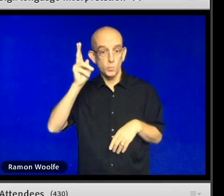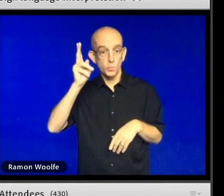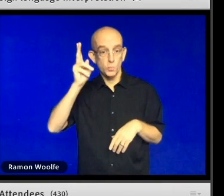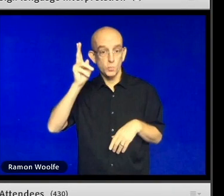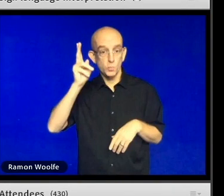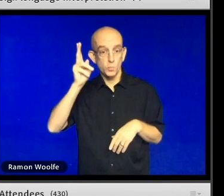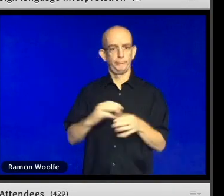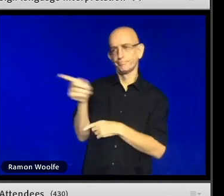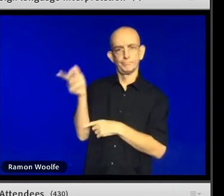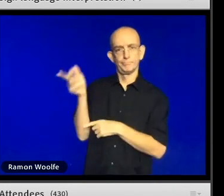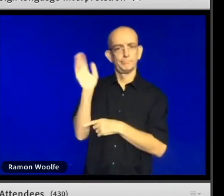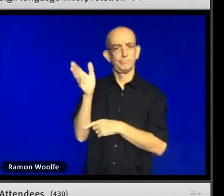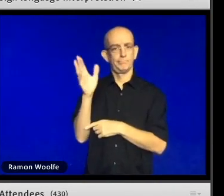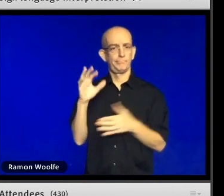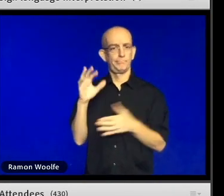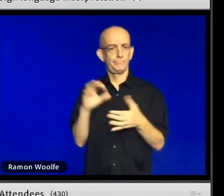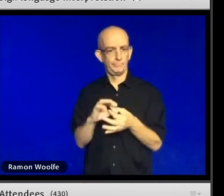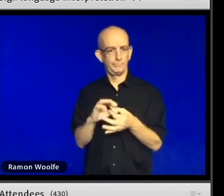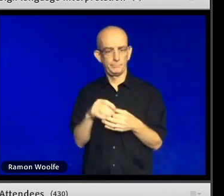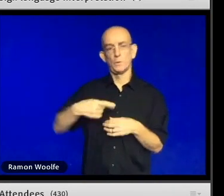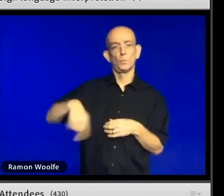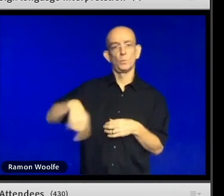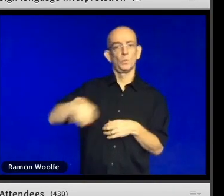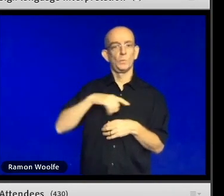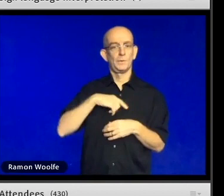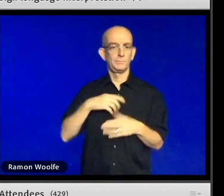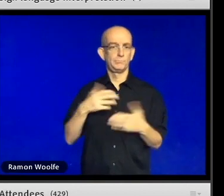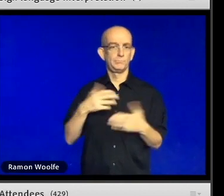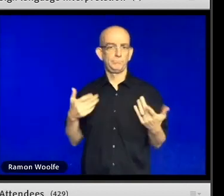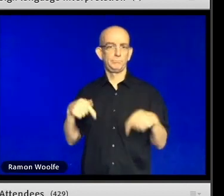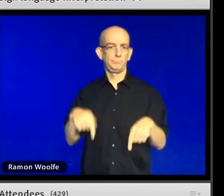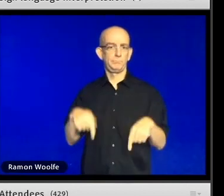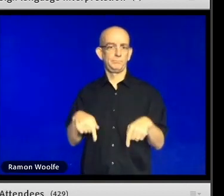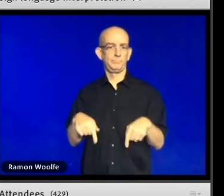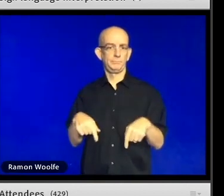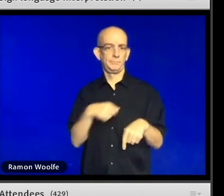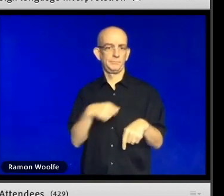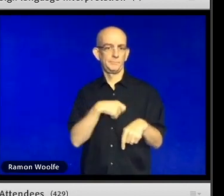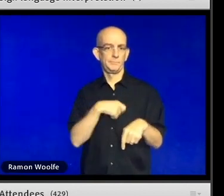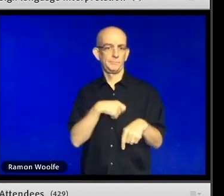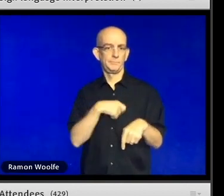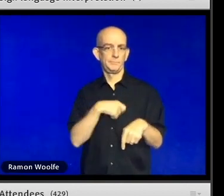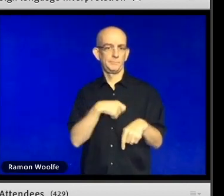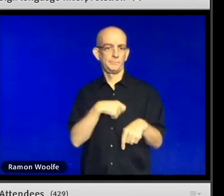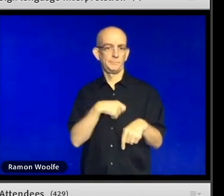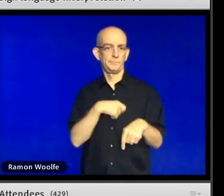as informational videos for humanitarian actors to raise awareness and promote the inclusion of refugees and migrants with disabilities in the humanitarian action and in COVID‑19